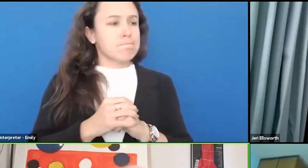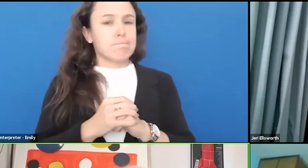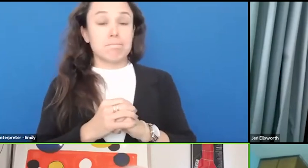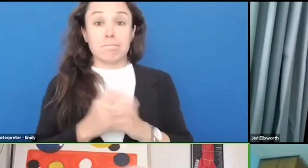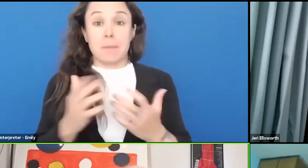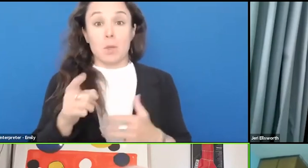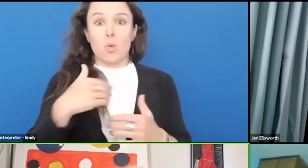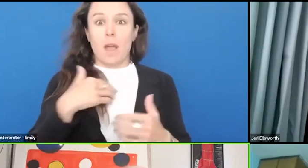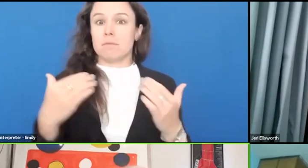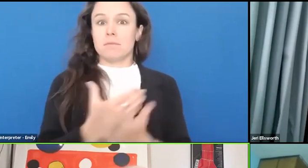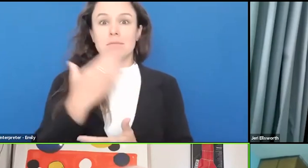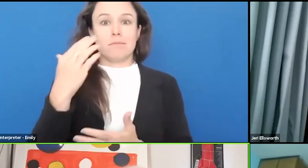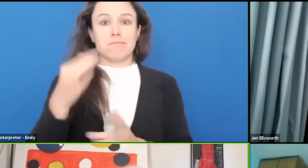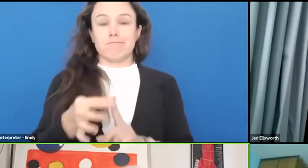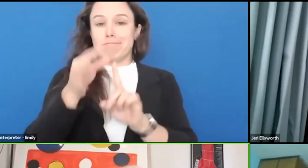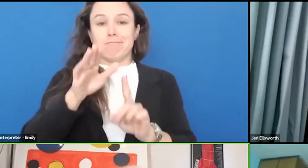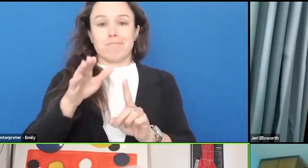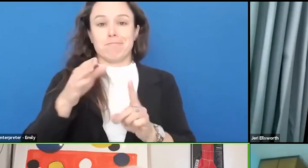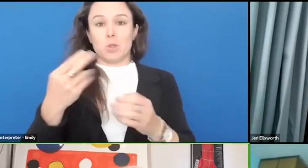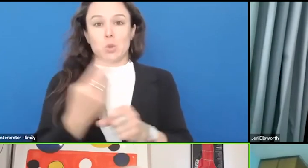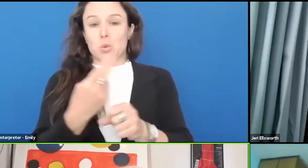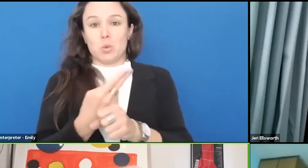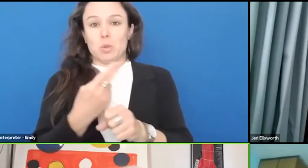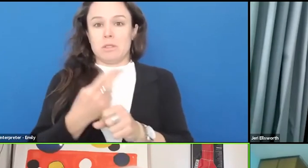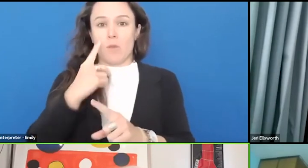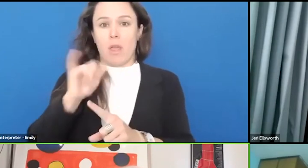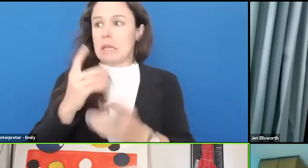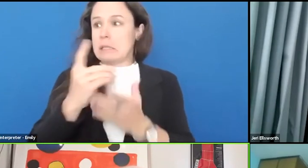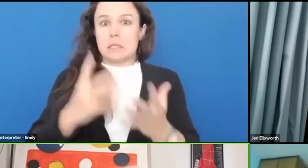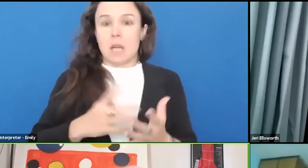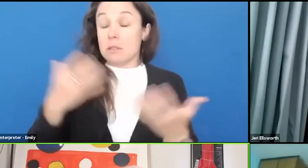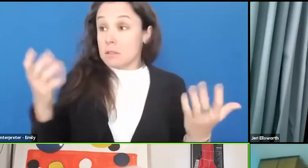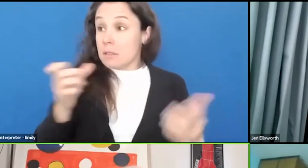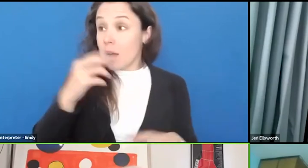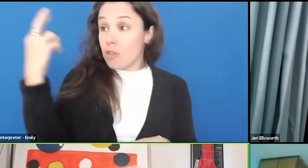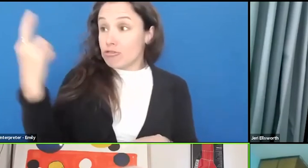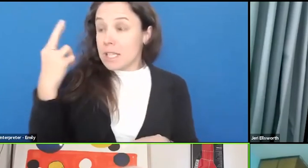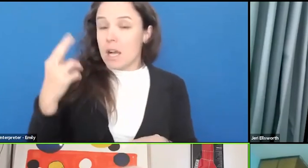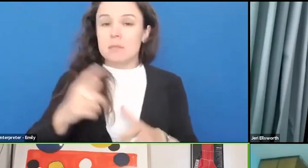for that device that the designers never thought of, but the architecture and the implementation